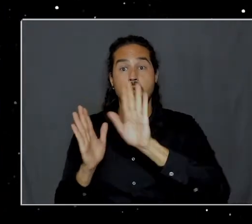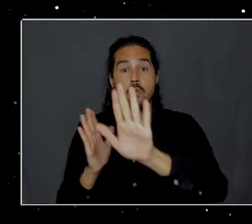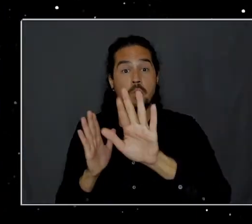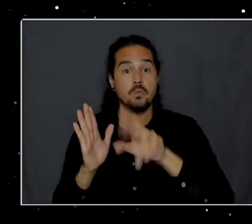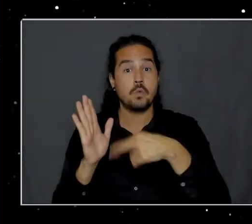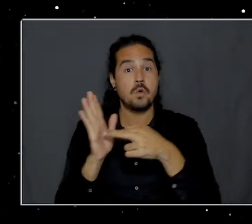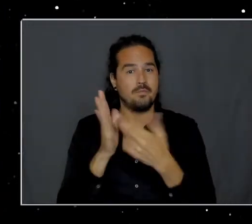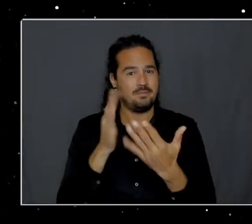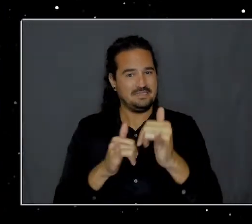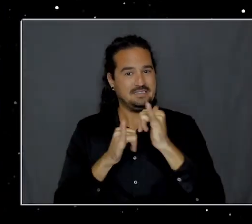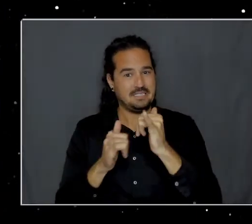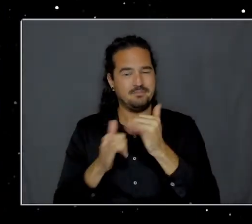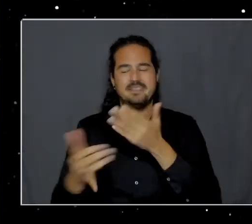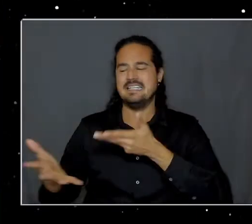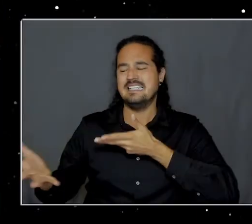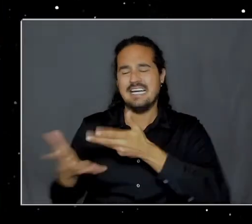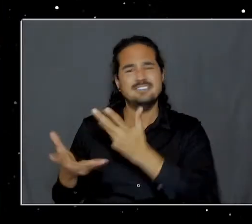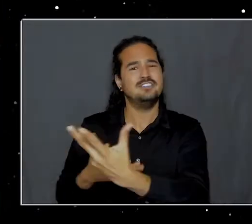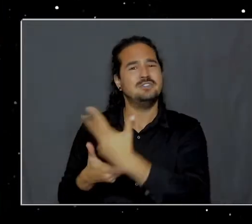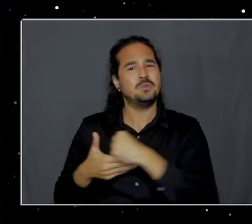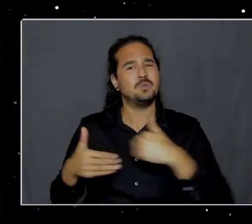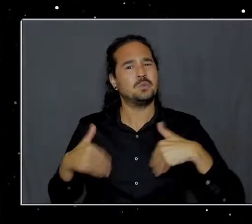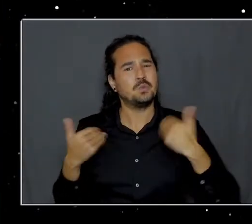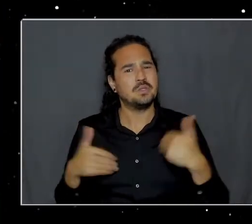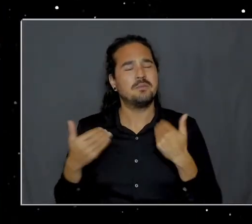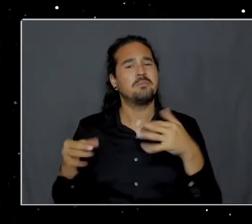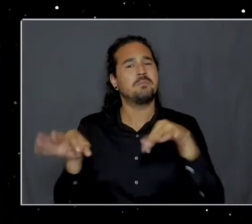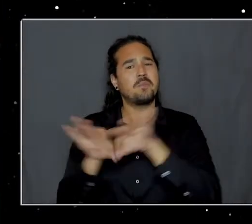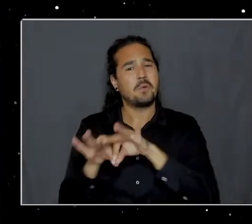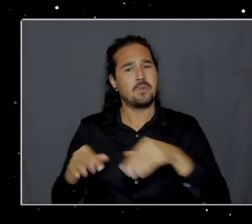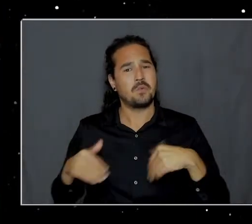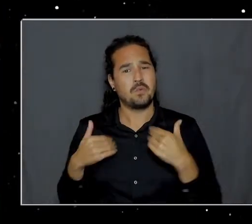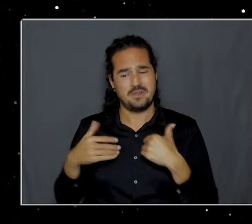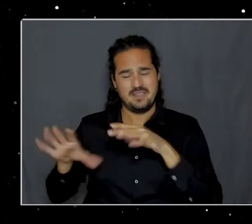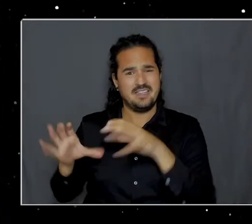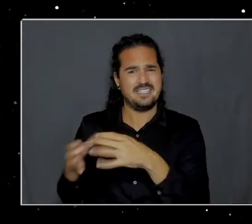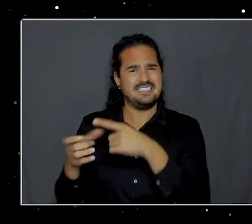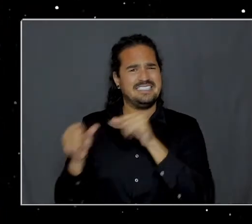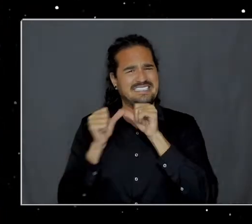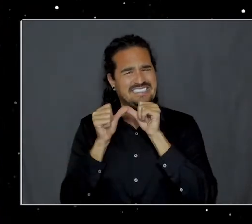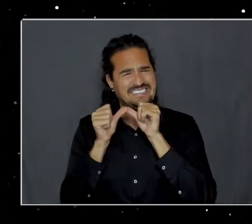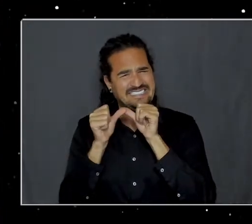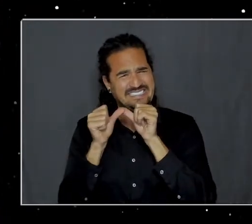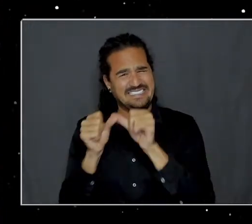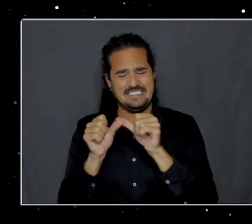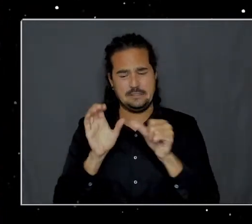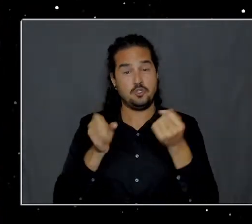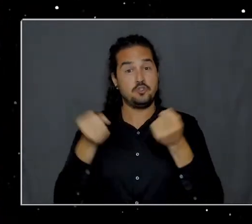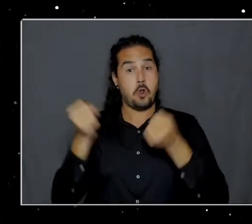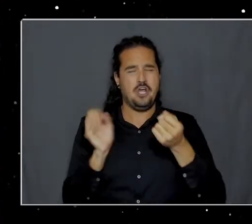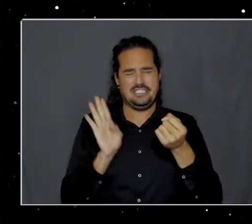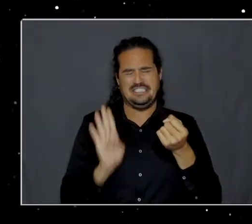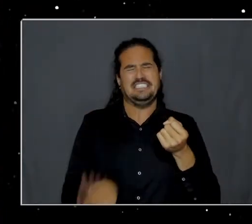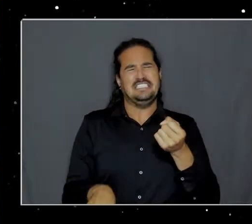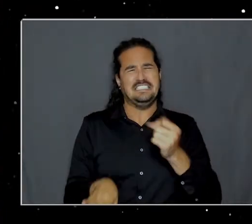YOUNG PEOPLE AND MAKE SURE THAT THEY DO NOT TAKE THAT FOOT OFF